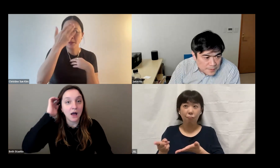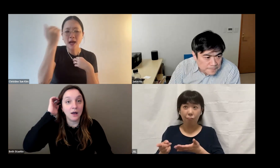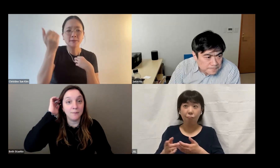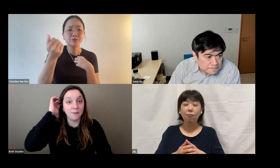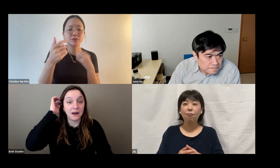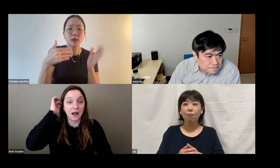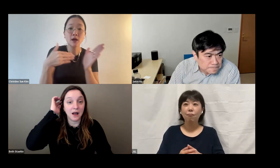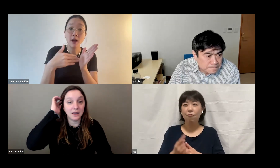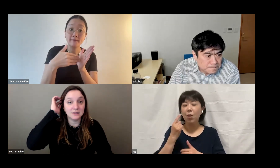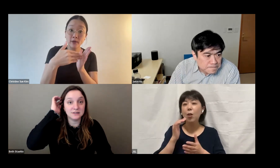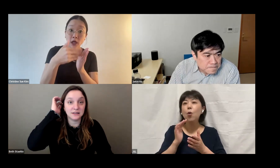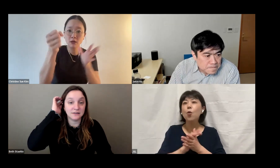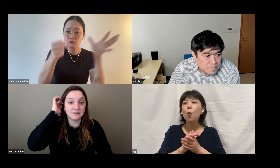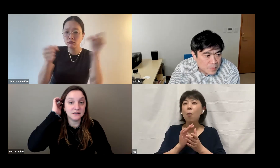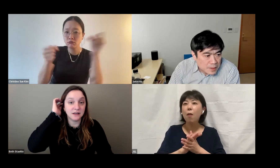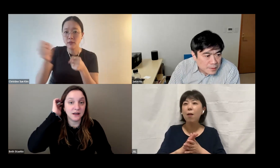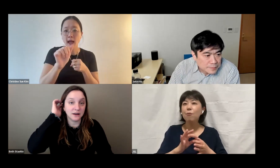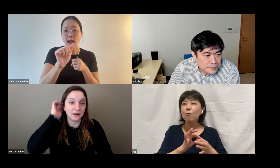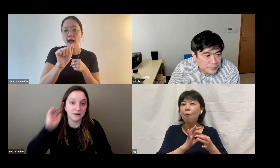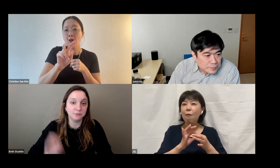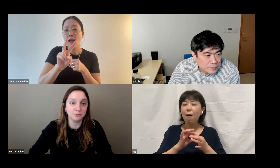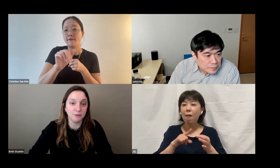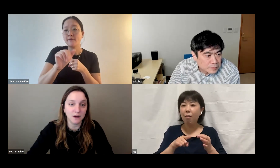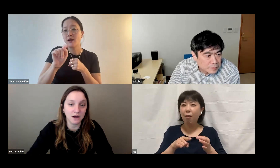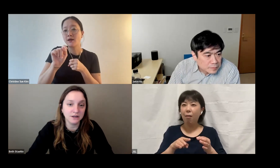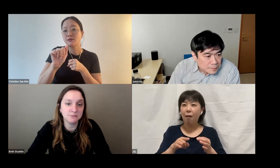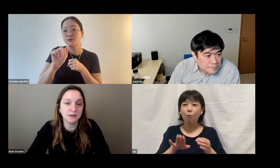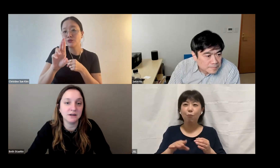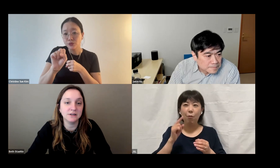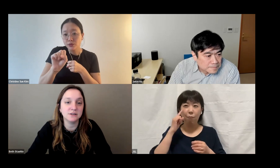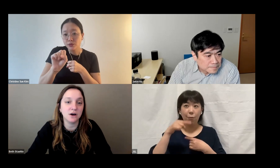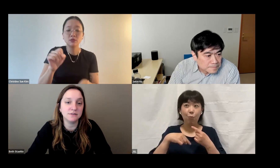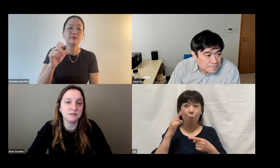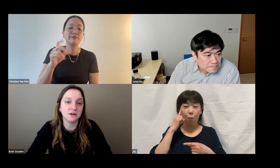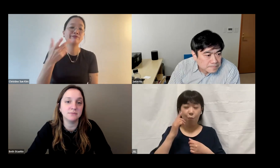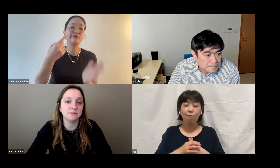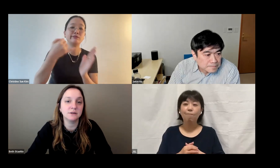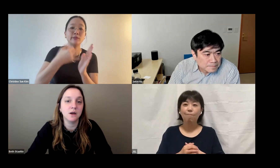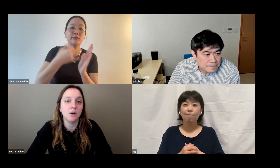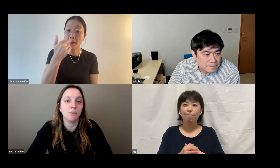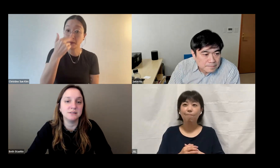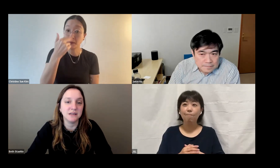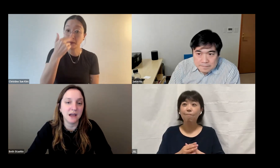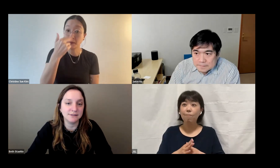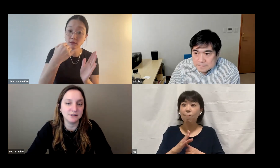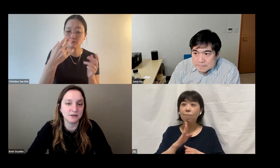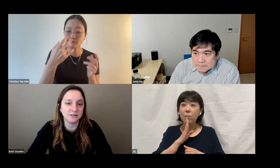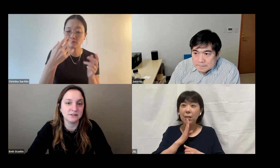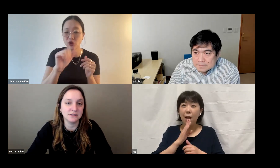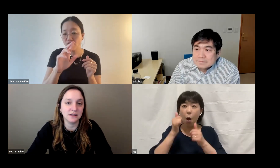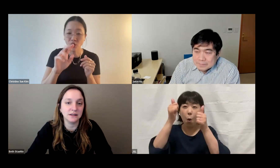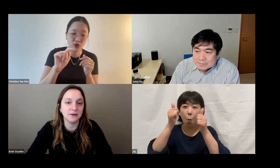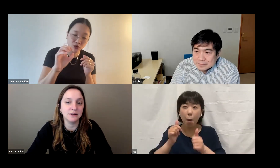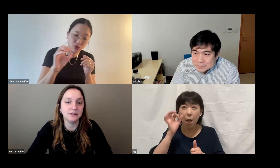And I can say that I've seen that it kind of blew my mind because often times when we see avatars in sign language,